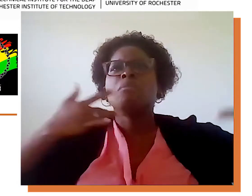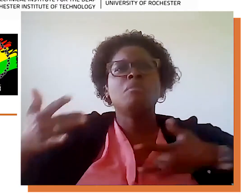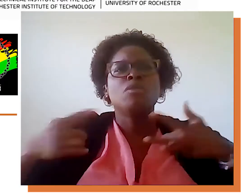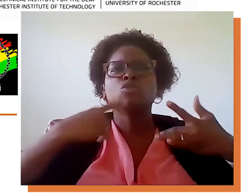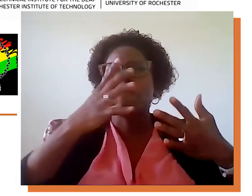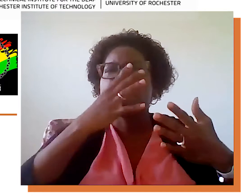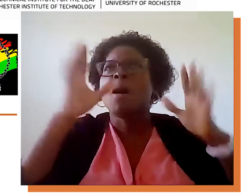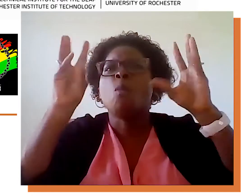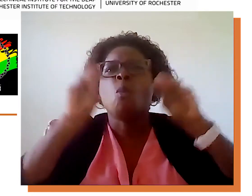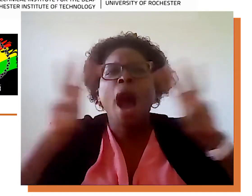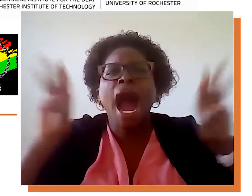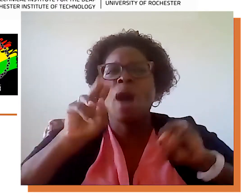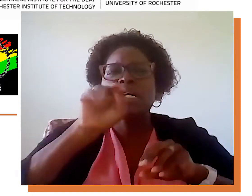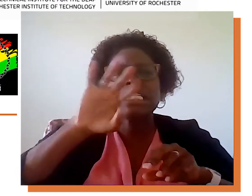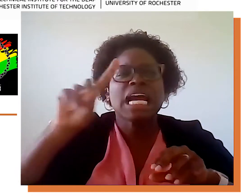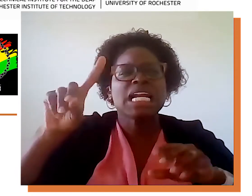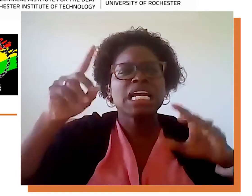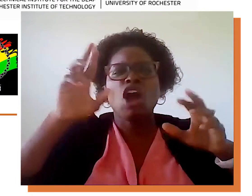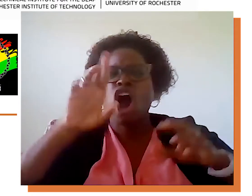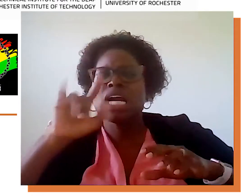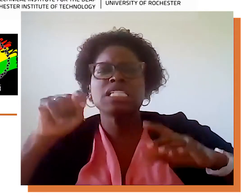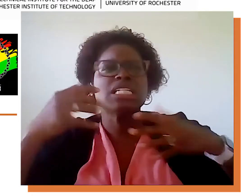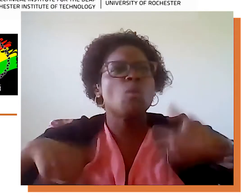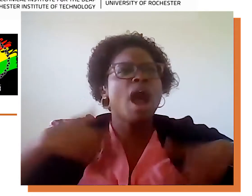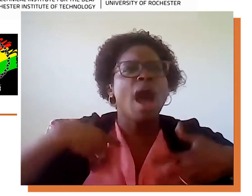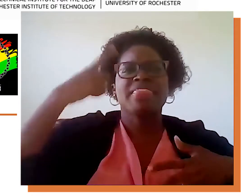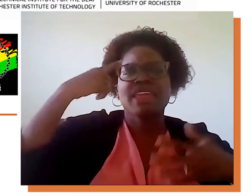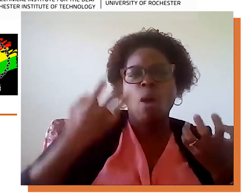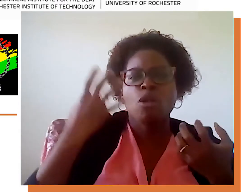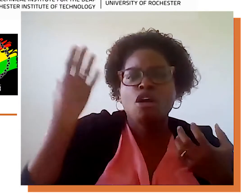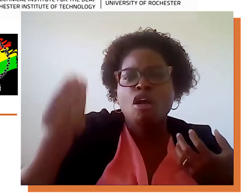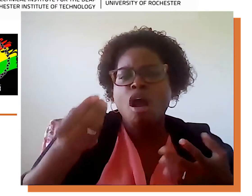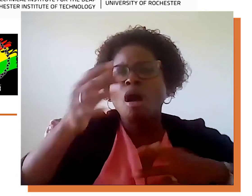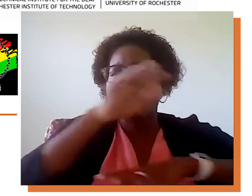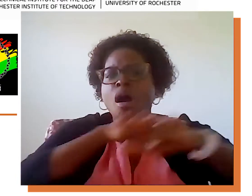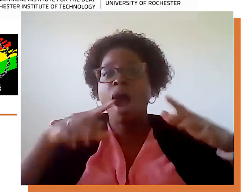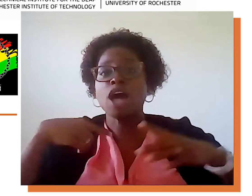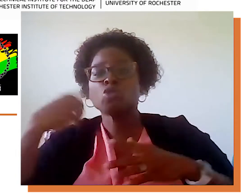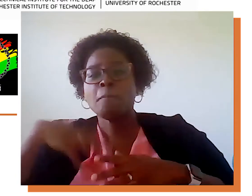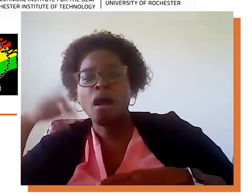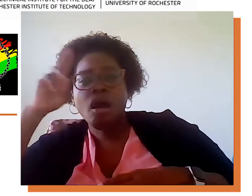because this was such an eye-opening experience. R.I.T. is an amazing place.